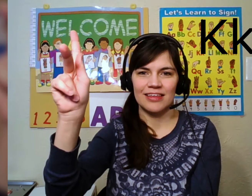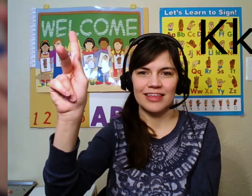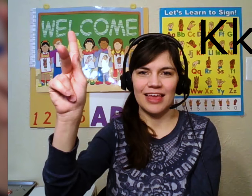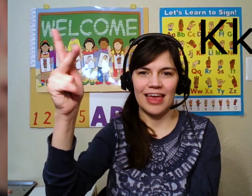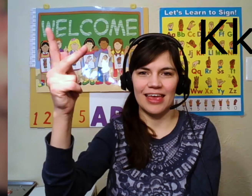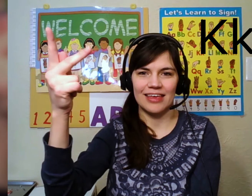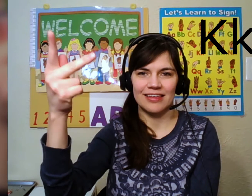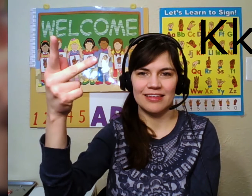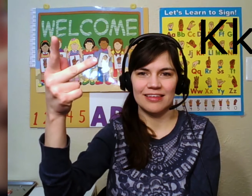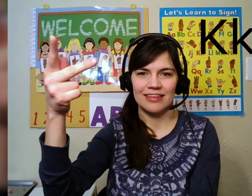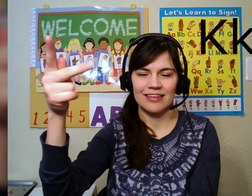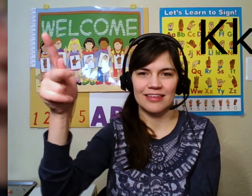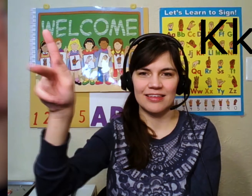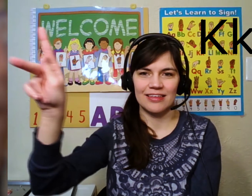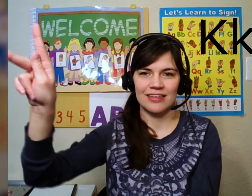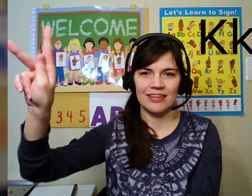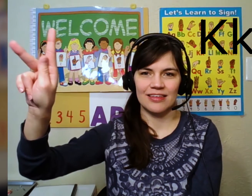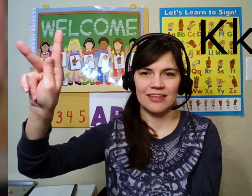K